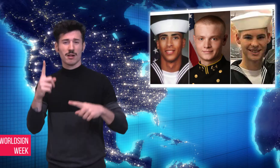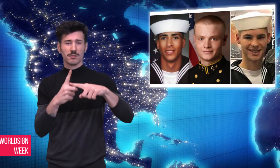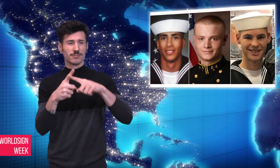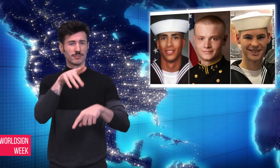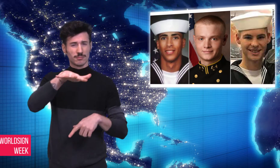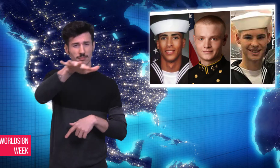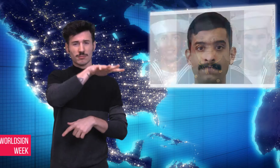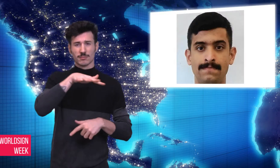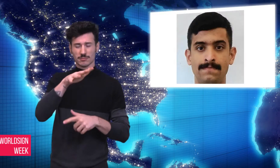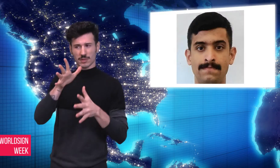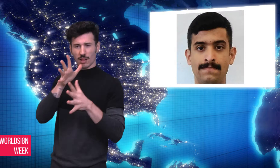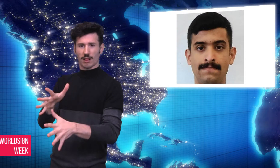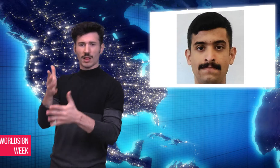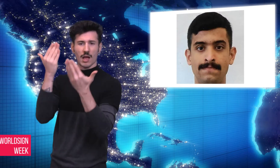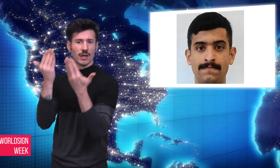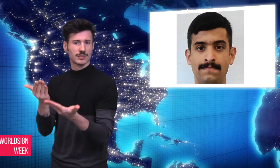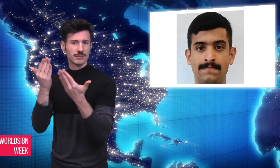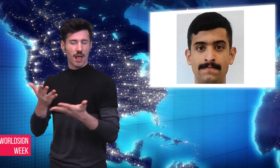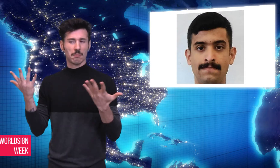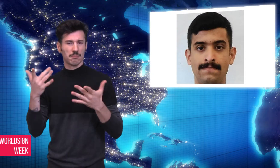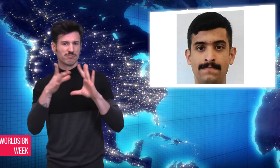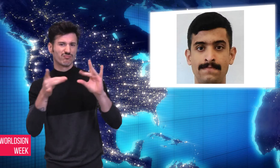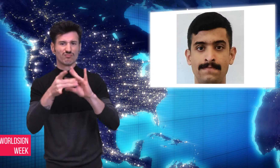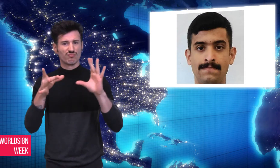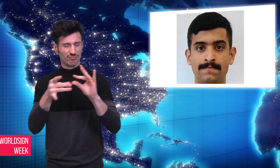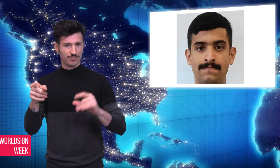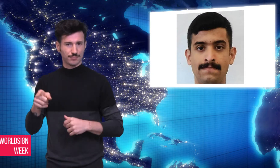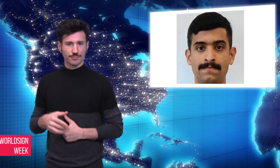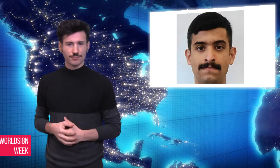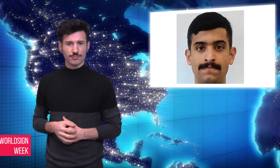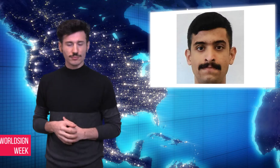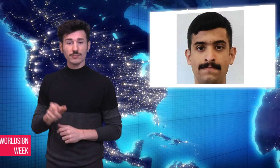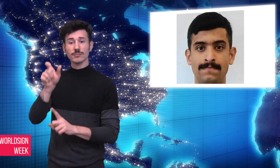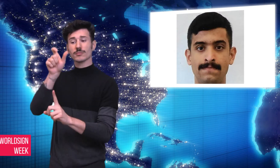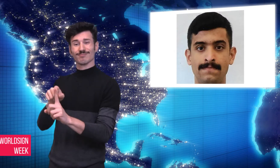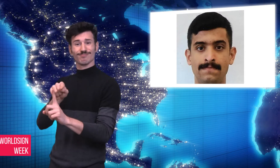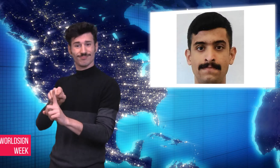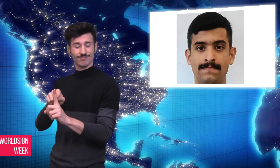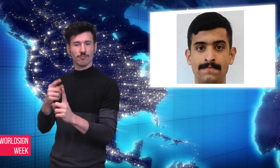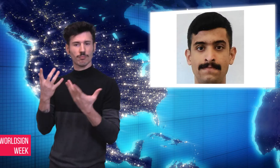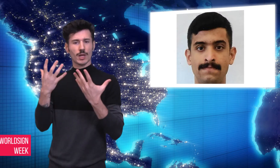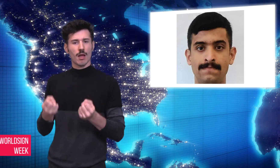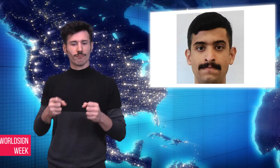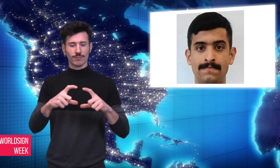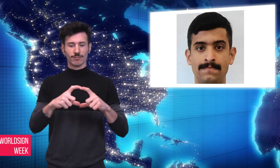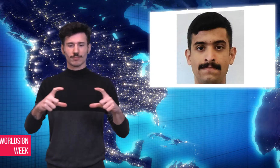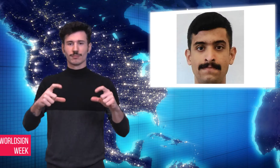He appeared to have posted tweet messages criticizing